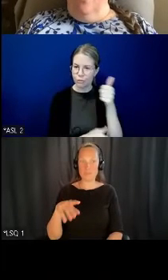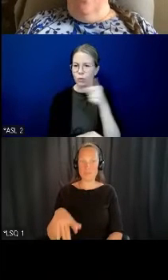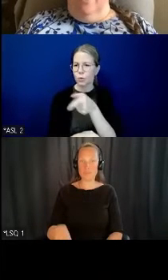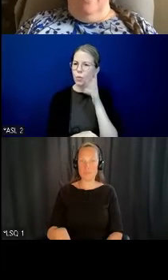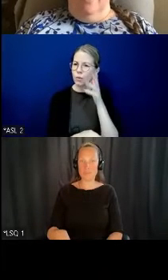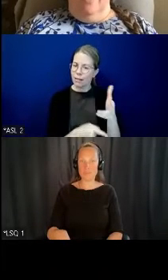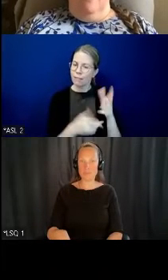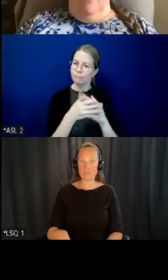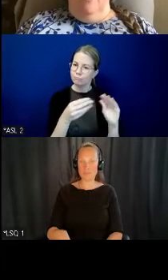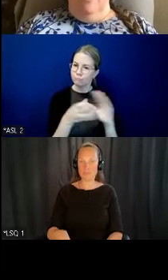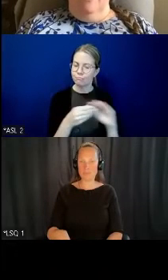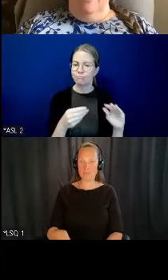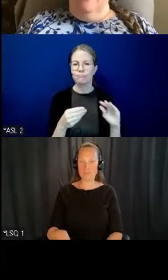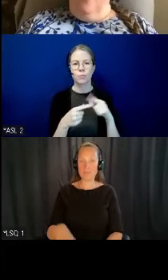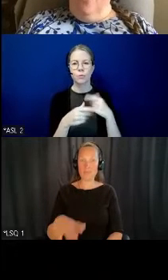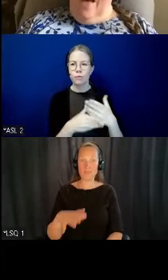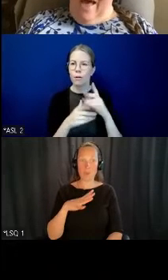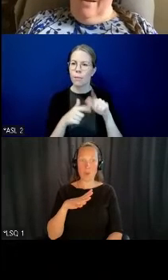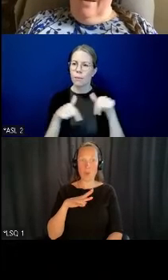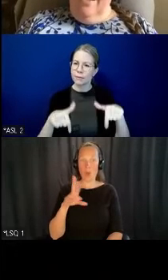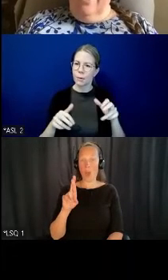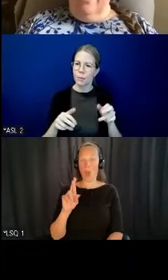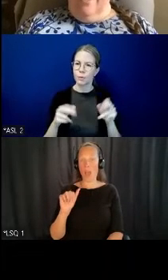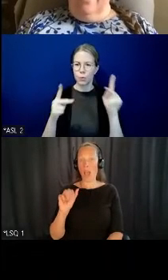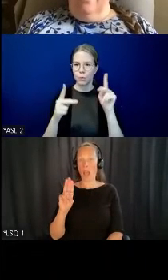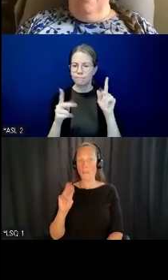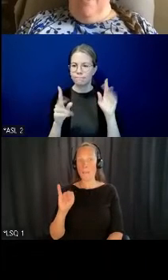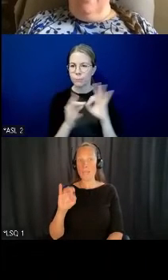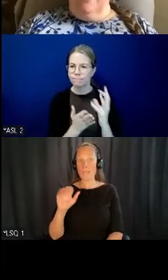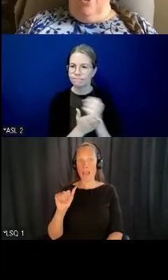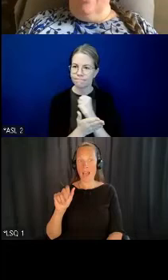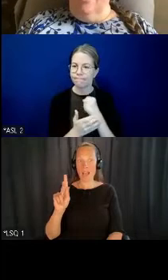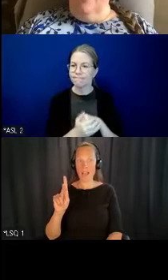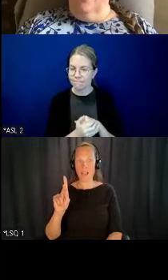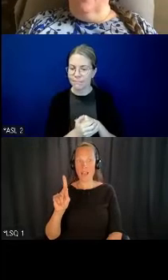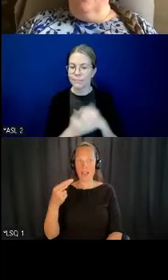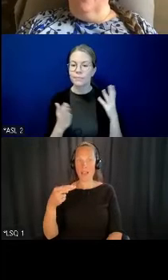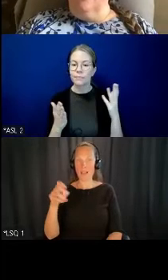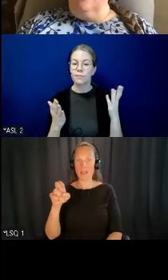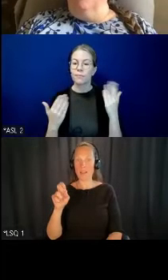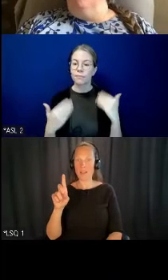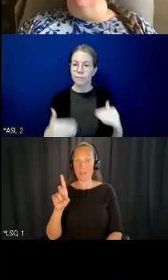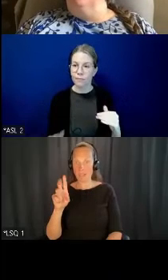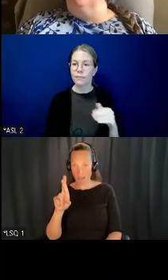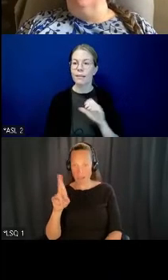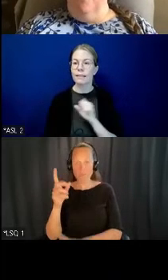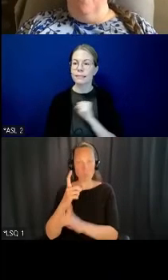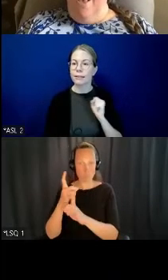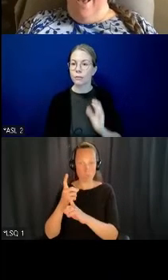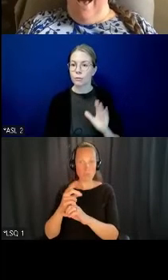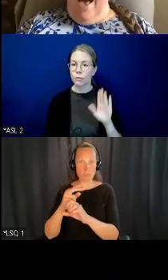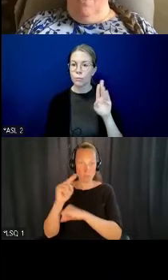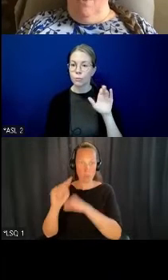THAT WE'RE ALL IN AT THIS MOMENT. THEN, SENATOR BRENT COTTER WILL JOIN US AND WALK US THROUGH